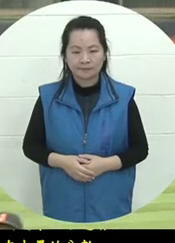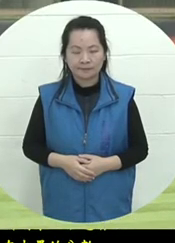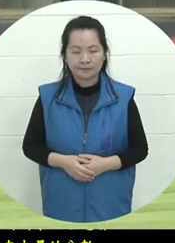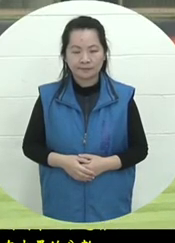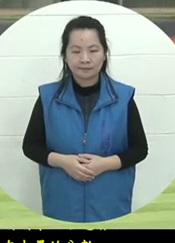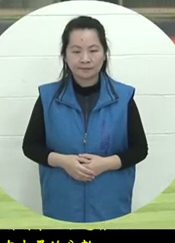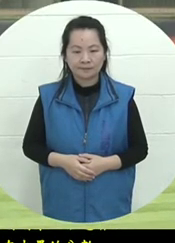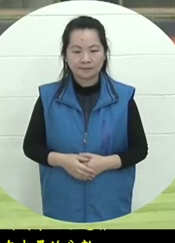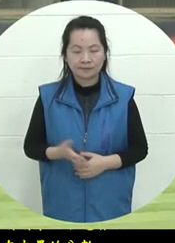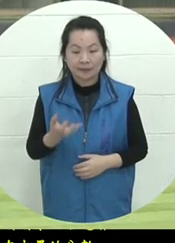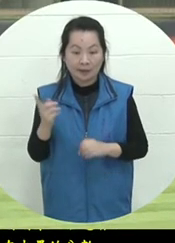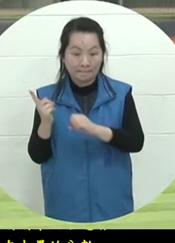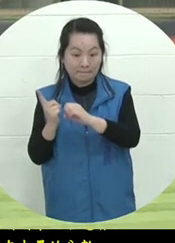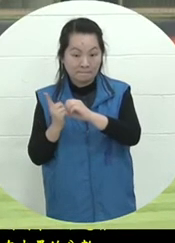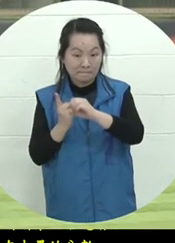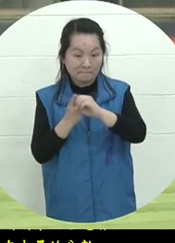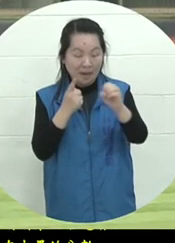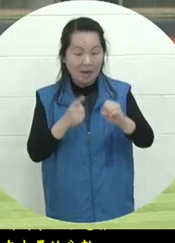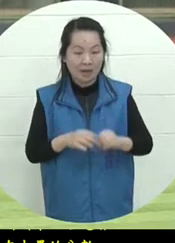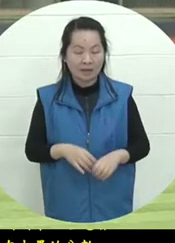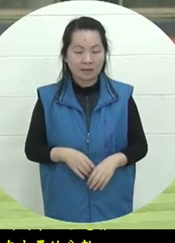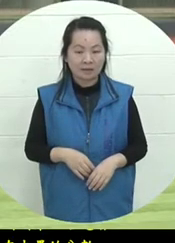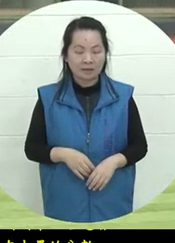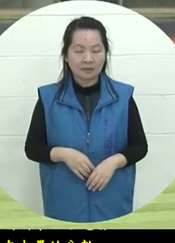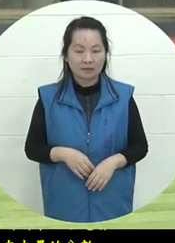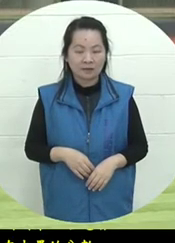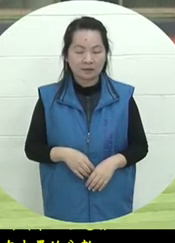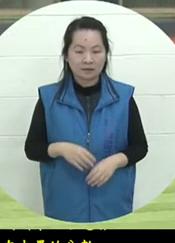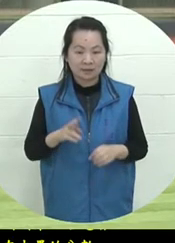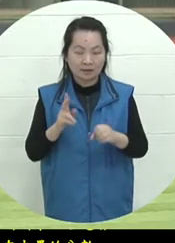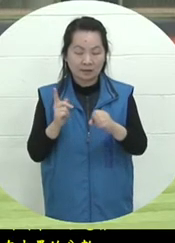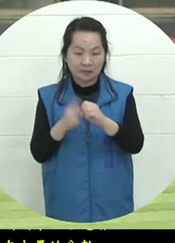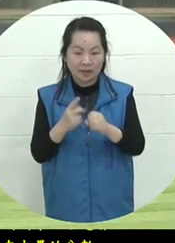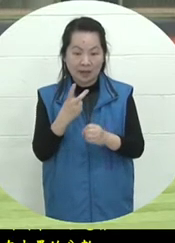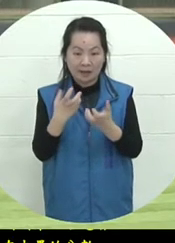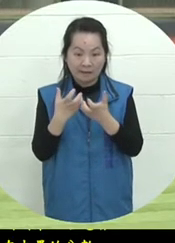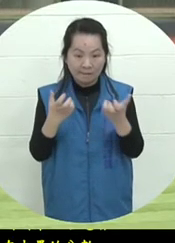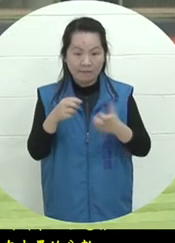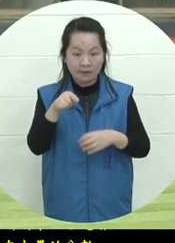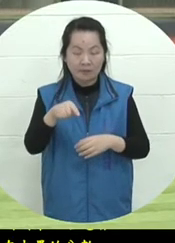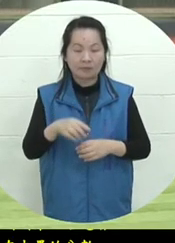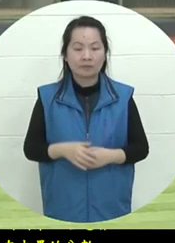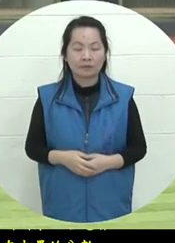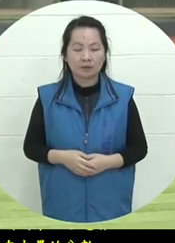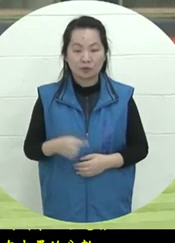I just hit this important two-run RBI hit yesterday in the game against South Korea.